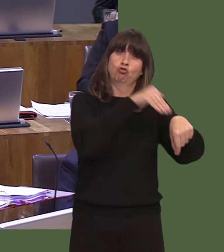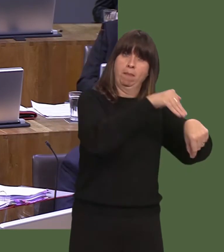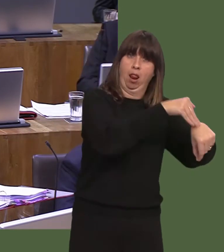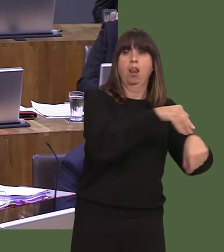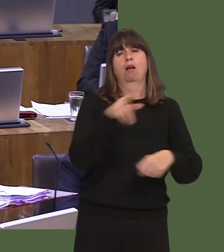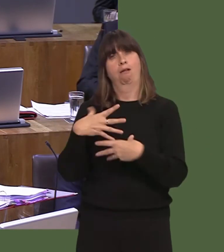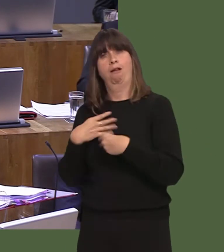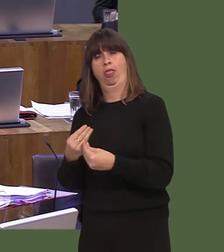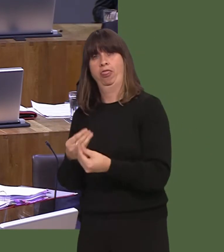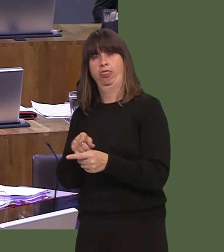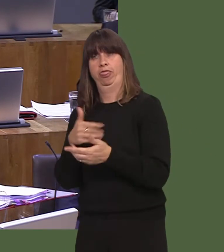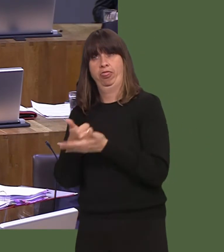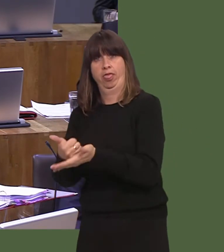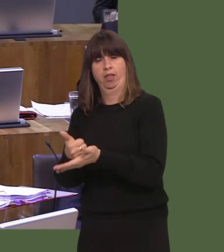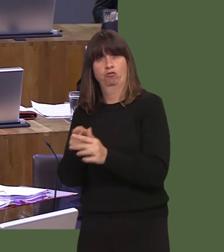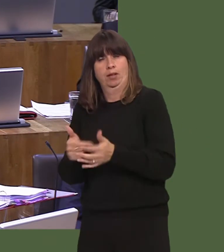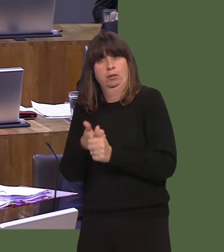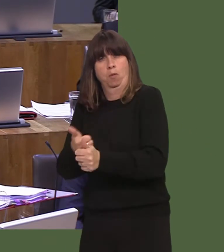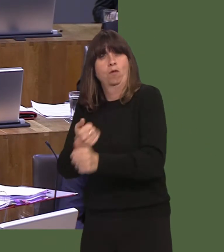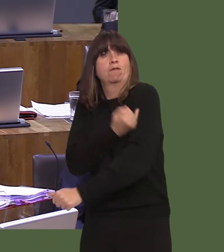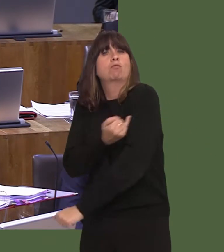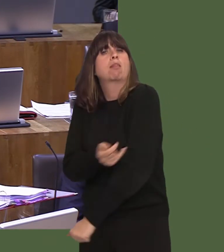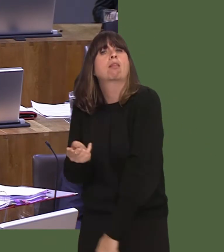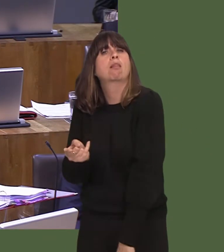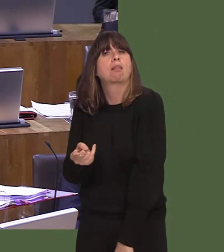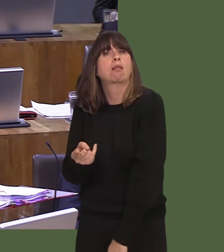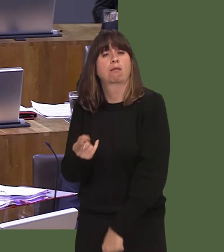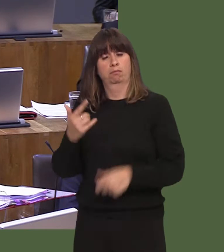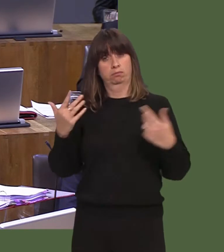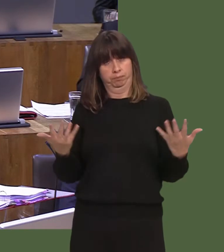We have, of course, the substance misuse strategy and the plans that are associated with that,